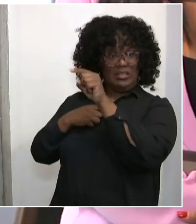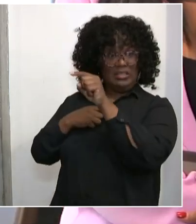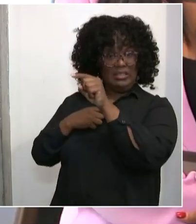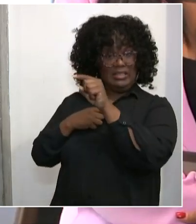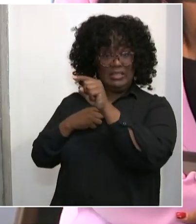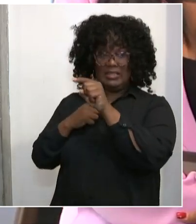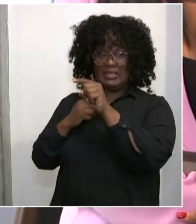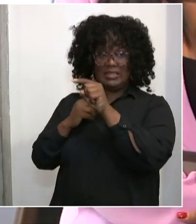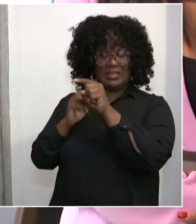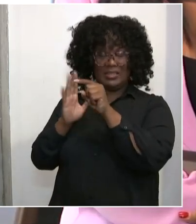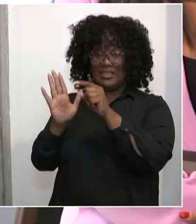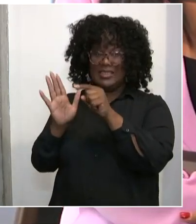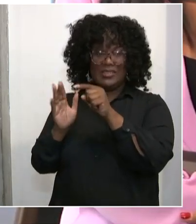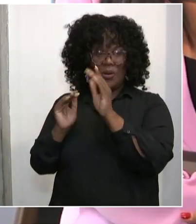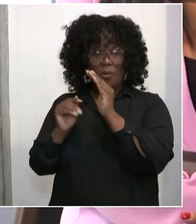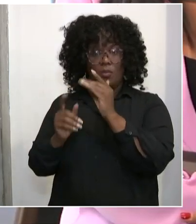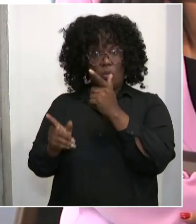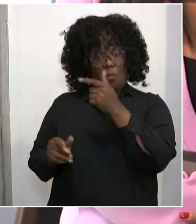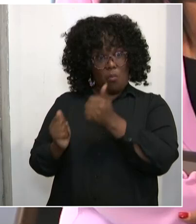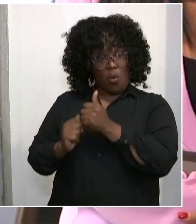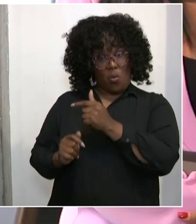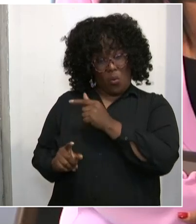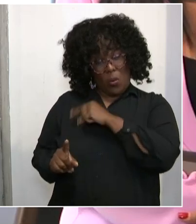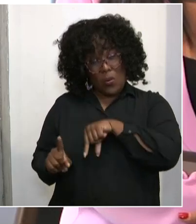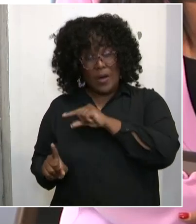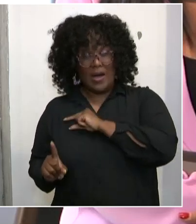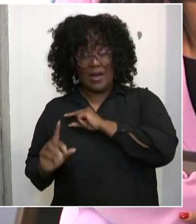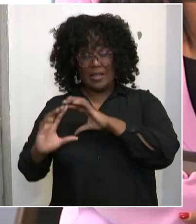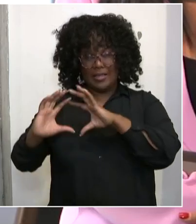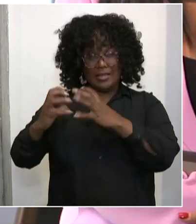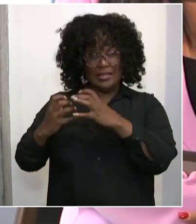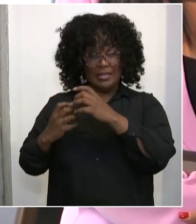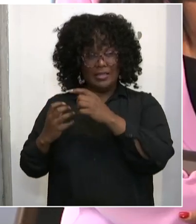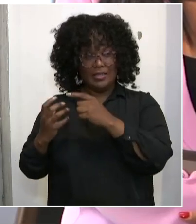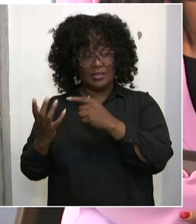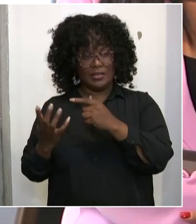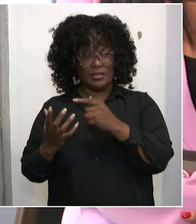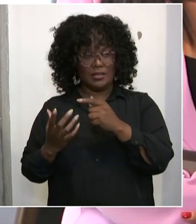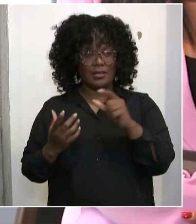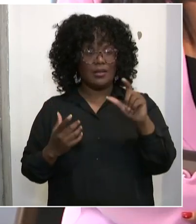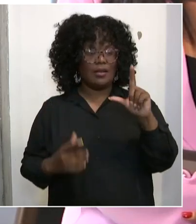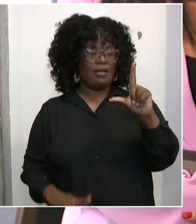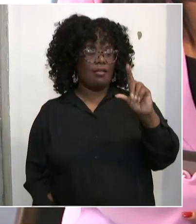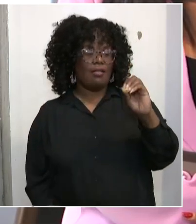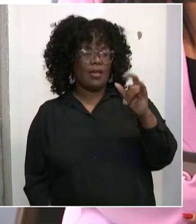Qualified logistics moving agencies in the world, um,